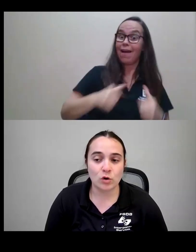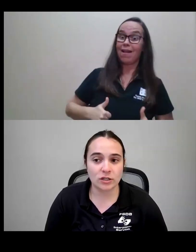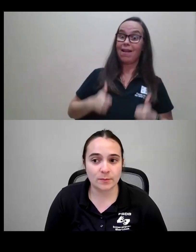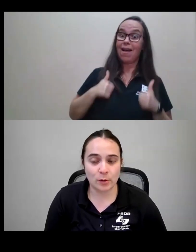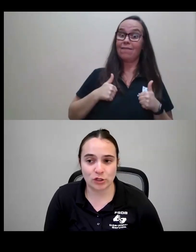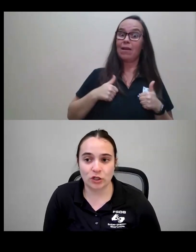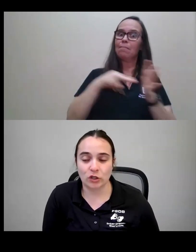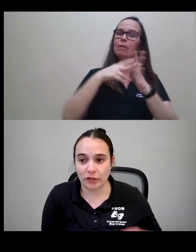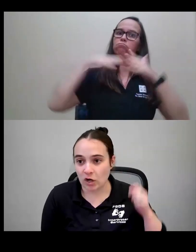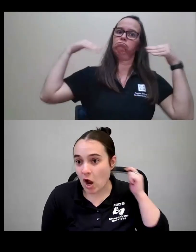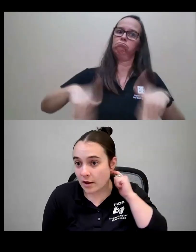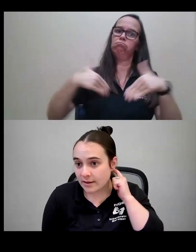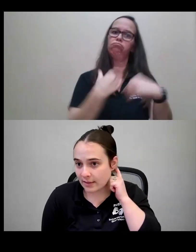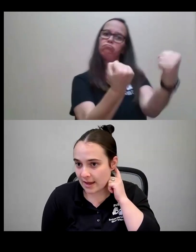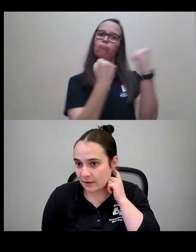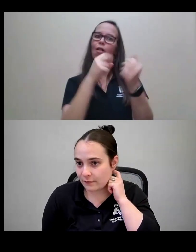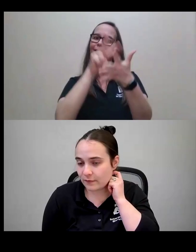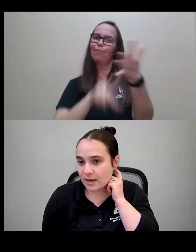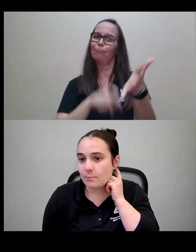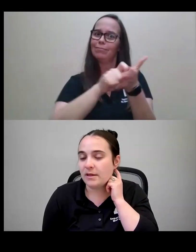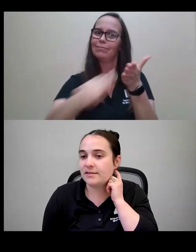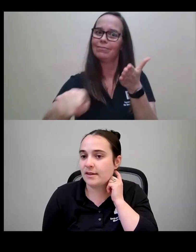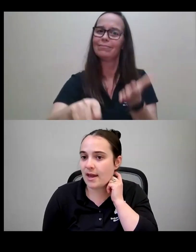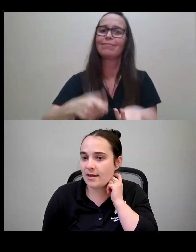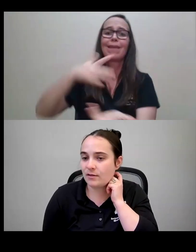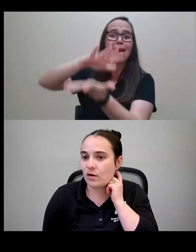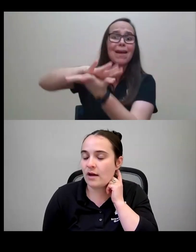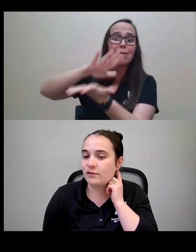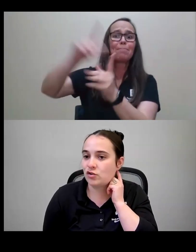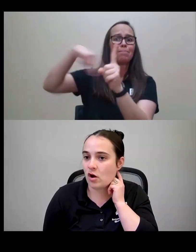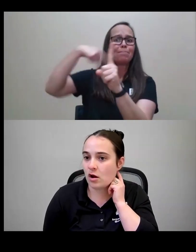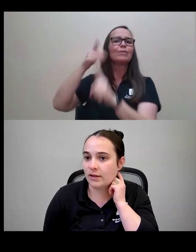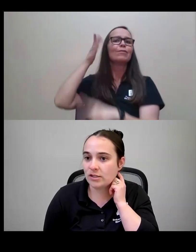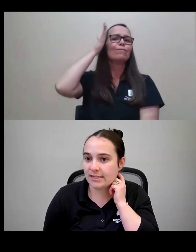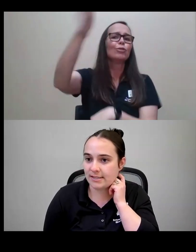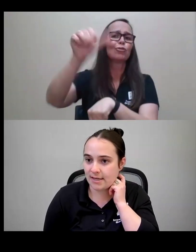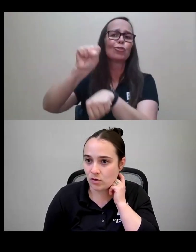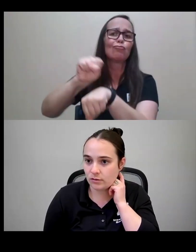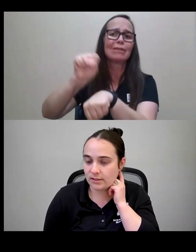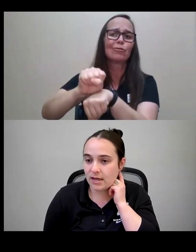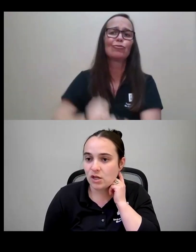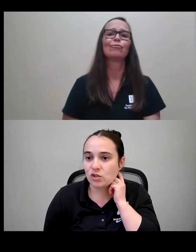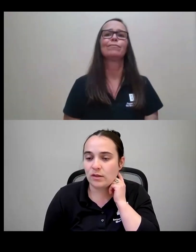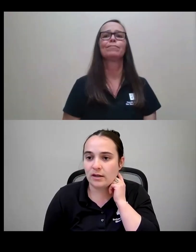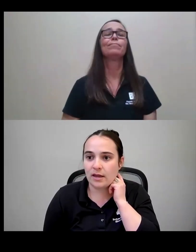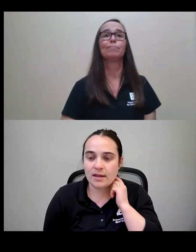So more exposure earlier on in life means again they'll have strong literacy skills. So then